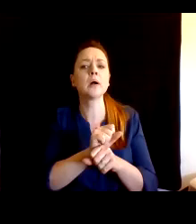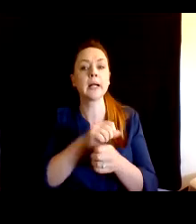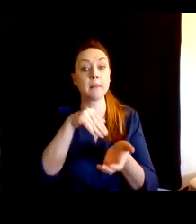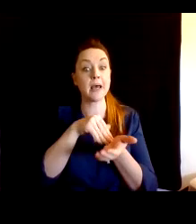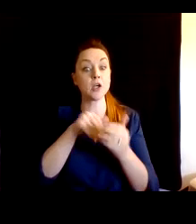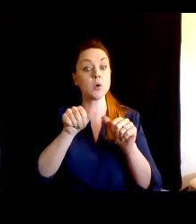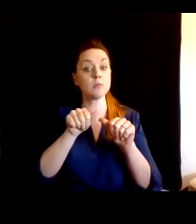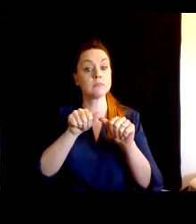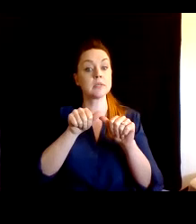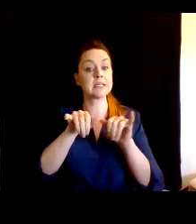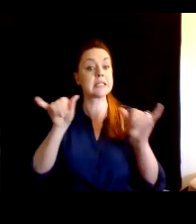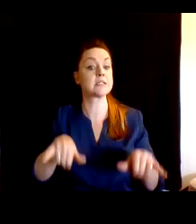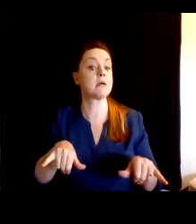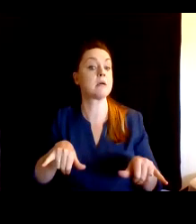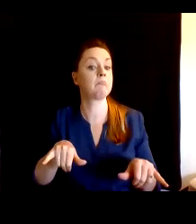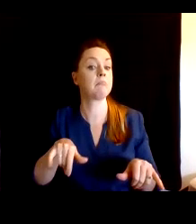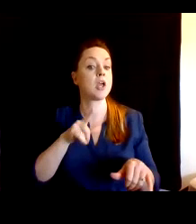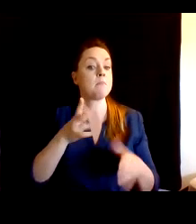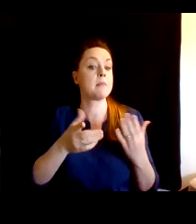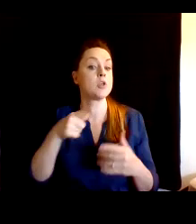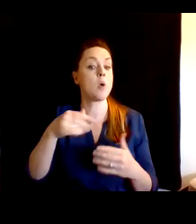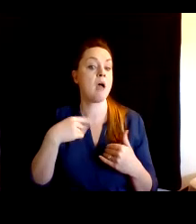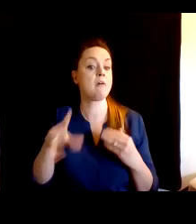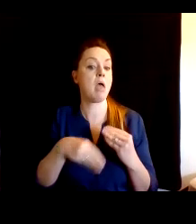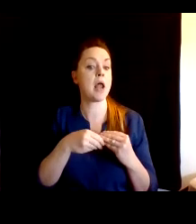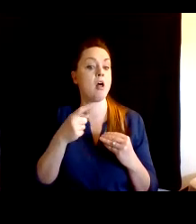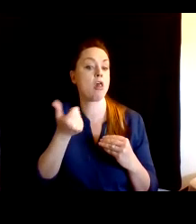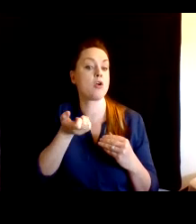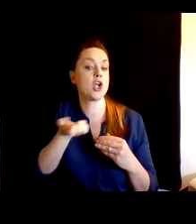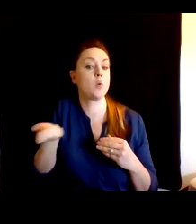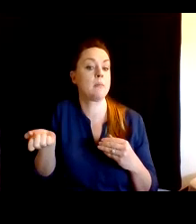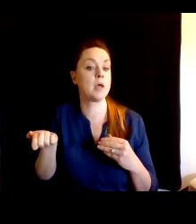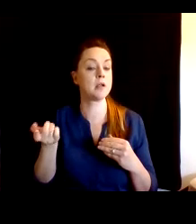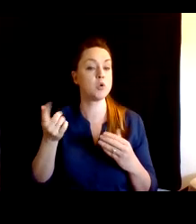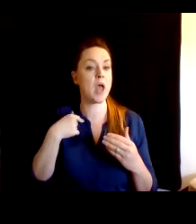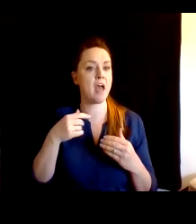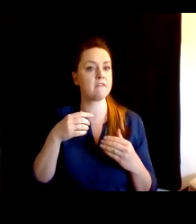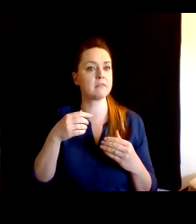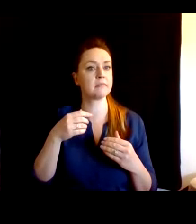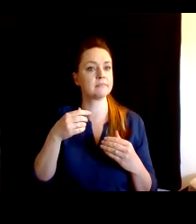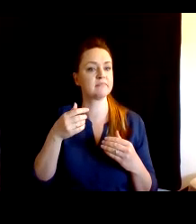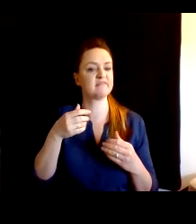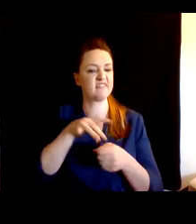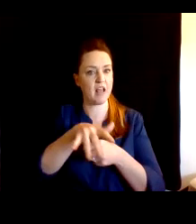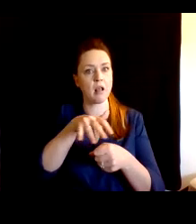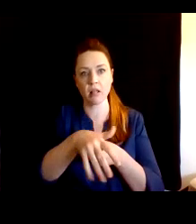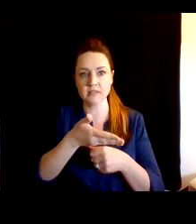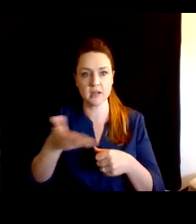and you know that you guys have additional equipment that was available, you had some overflow, and you can make that available to another group,